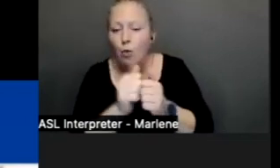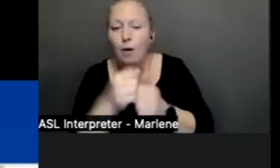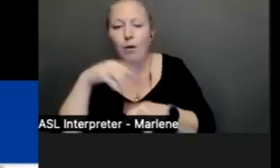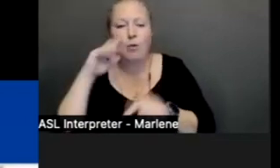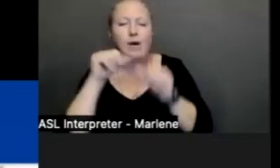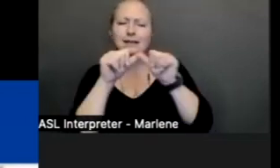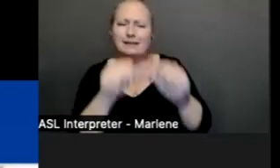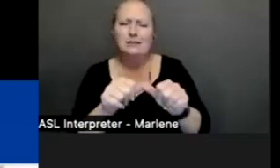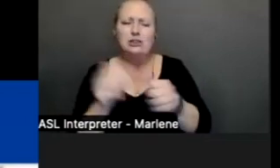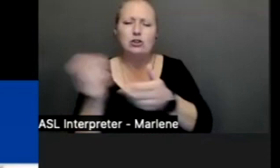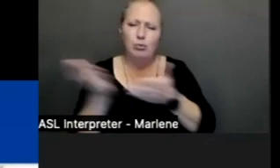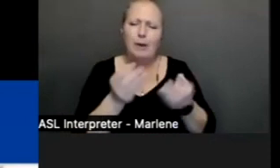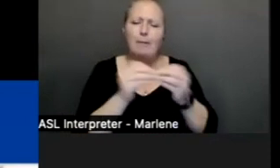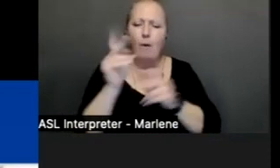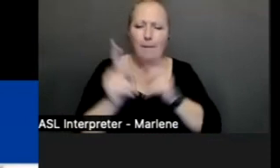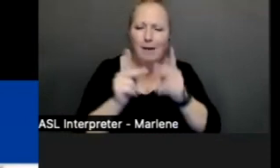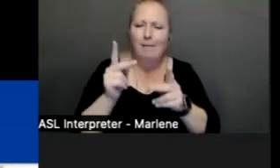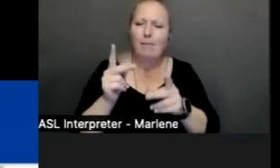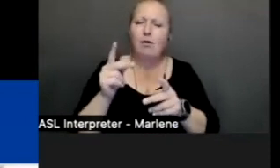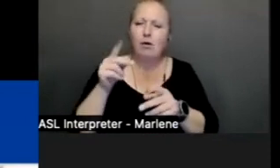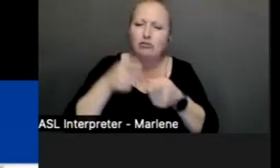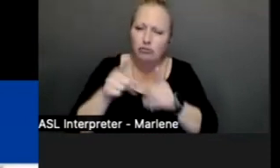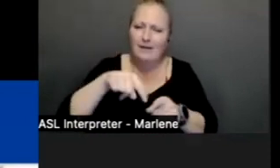try and bring more people to the table and conversation as well. But what programs are